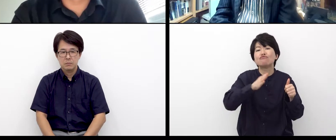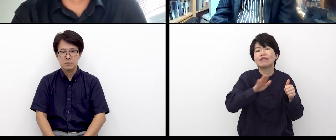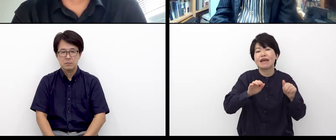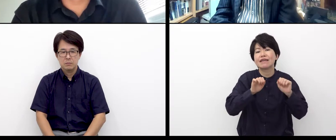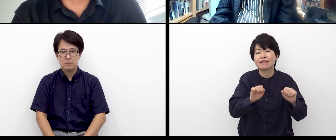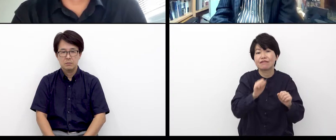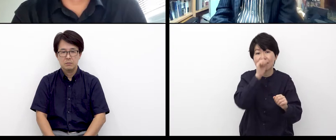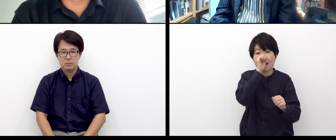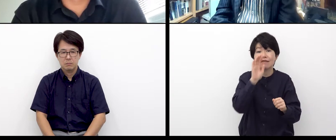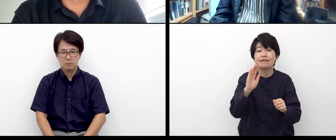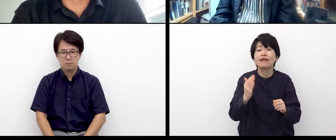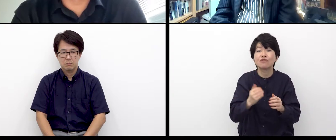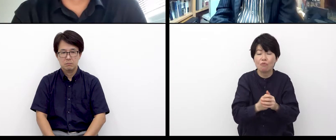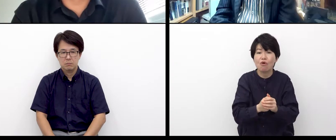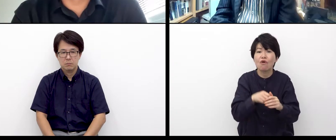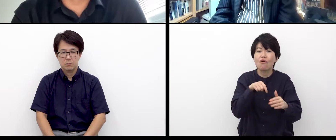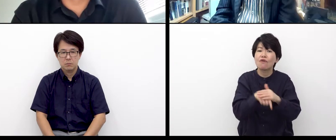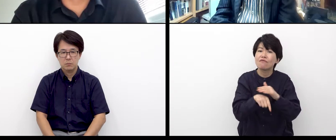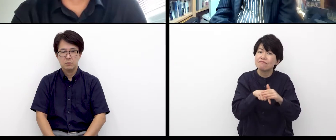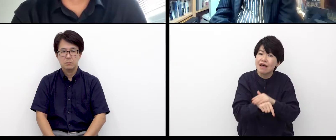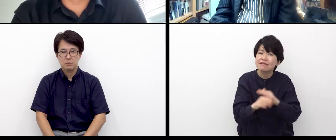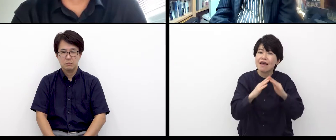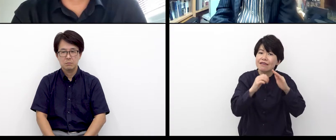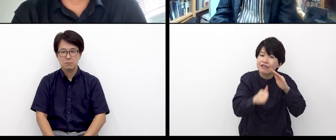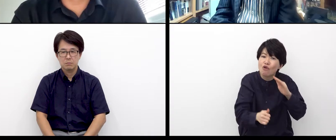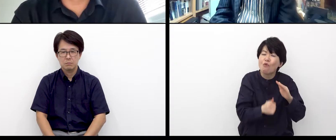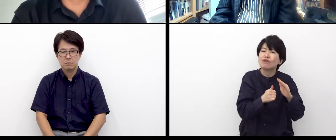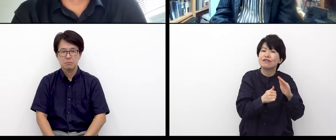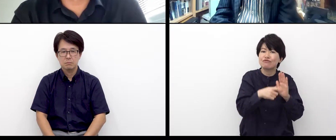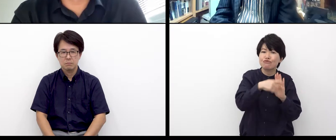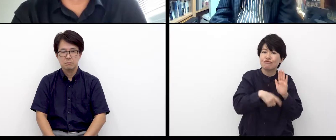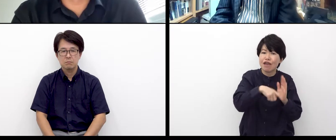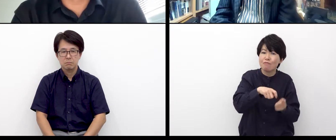But it’s an issue we should keep questioning why this was about the “hikikomori” category.